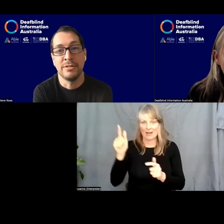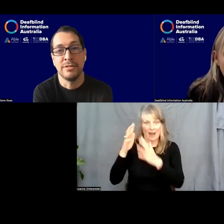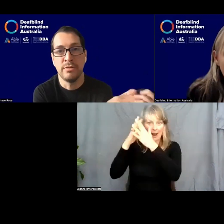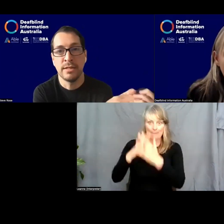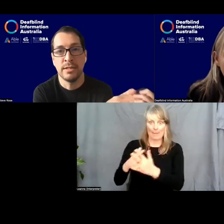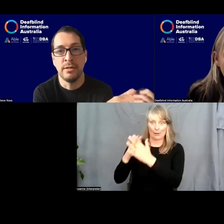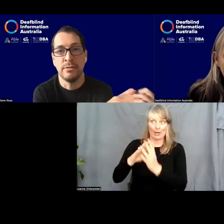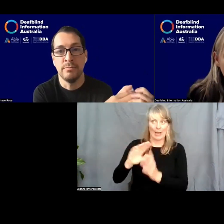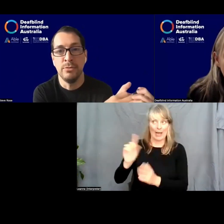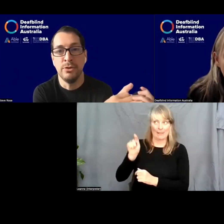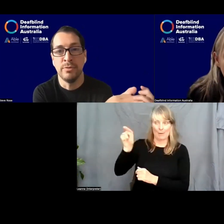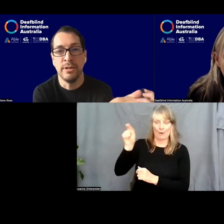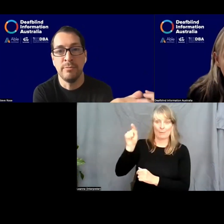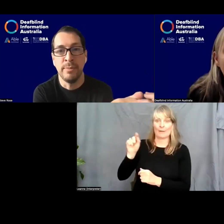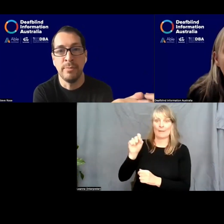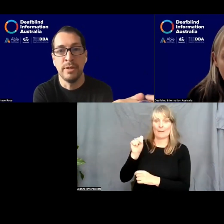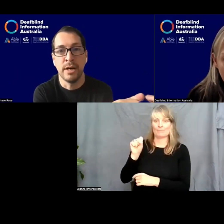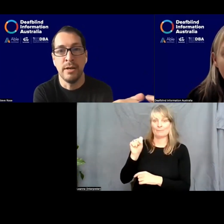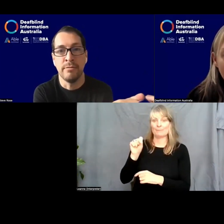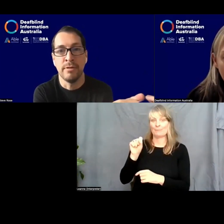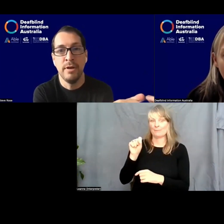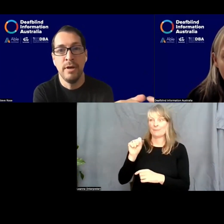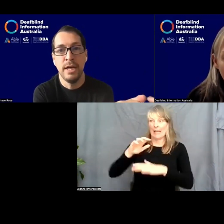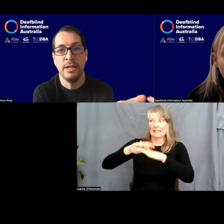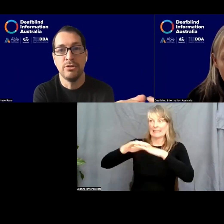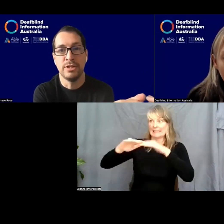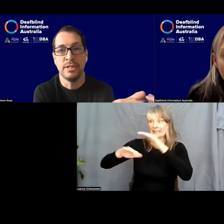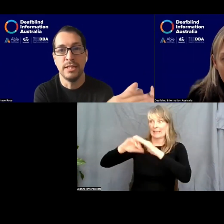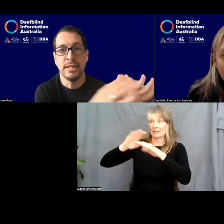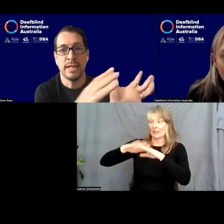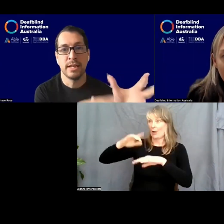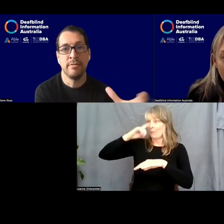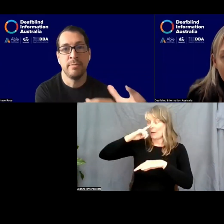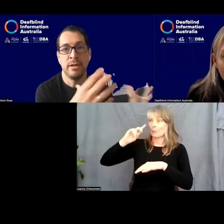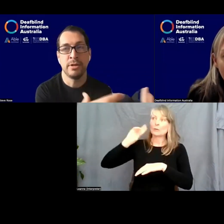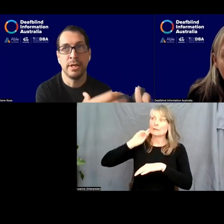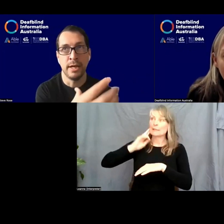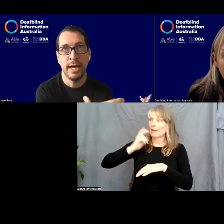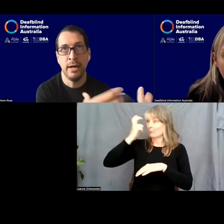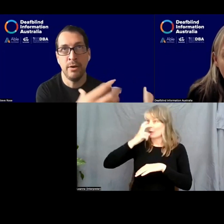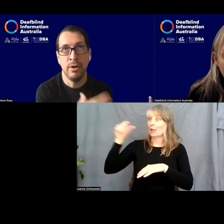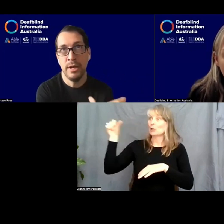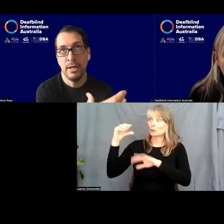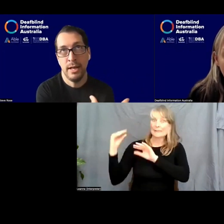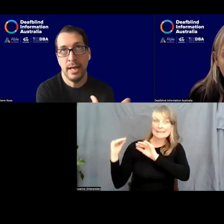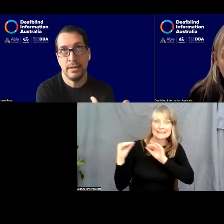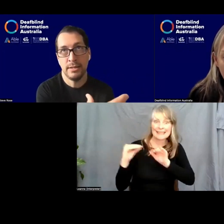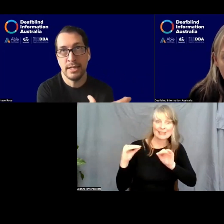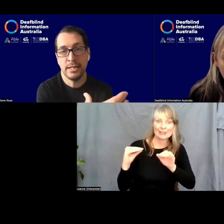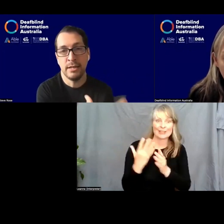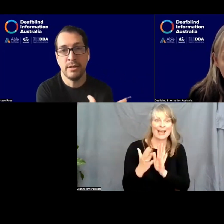the pro tactile movement if people are kind of interested and that's about looking at how tactile